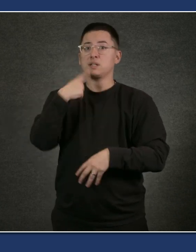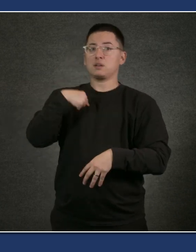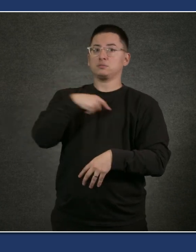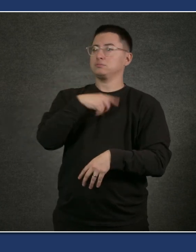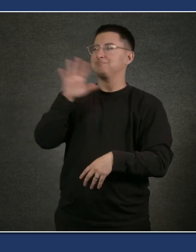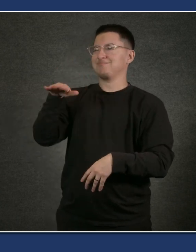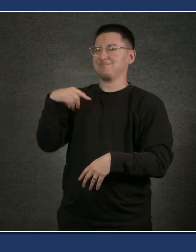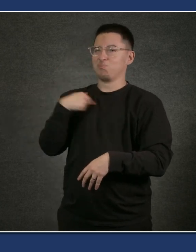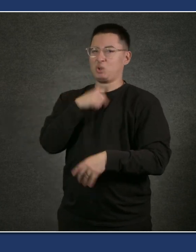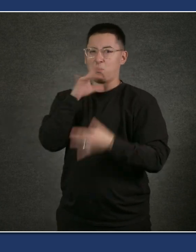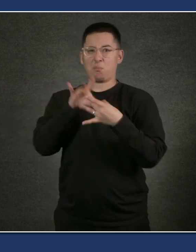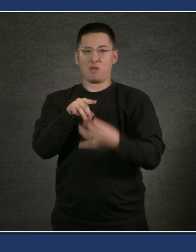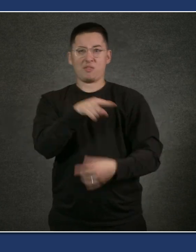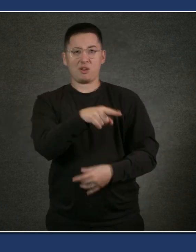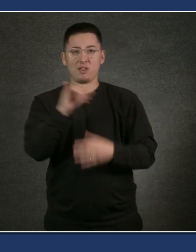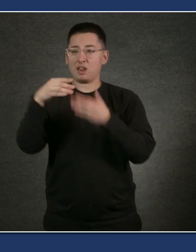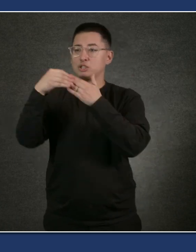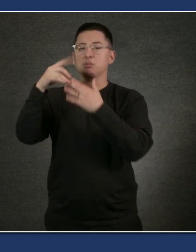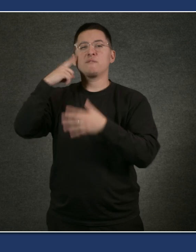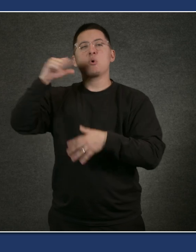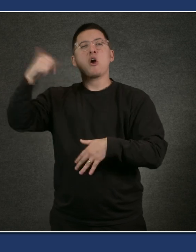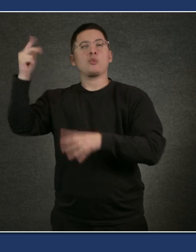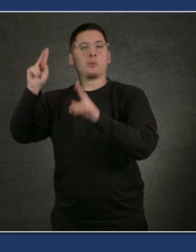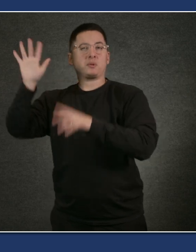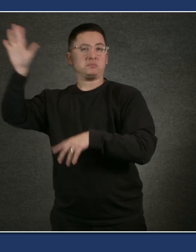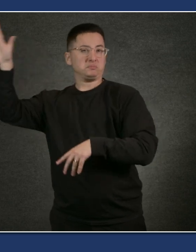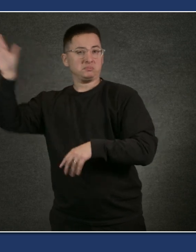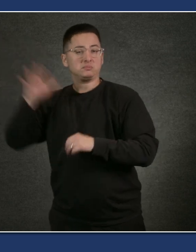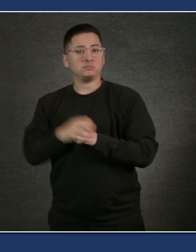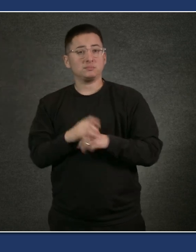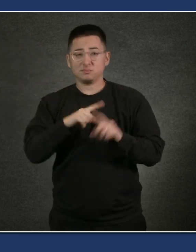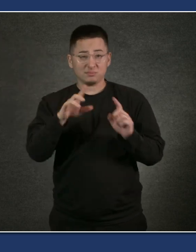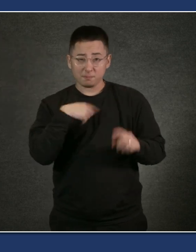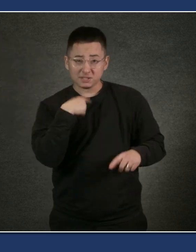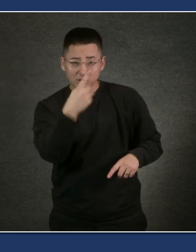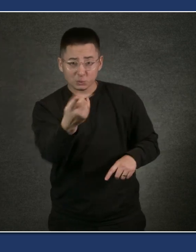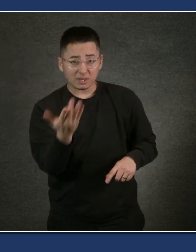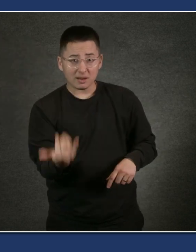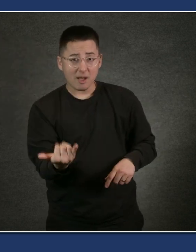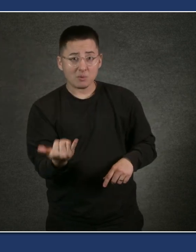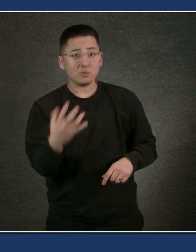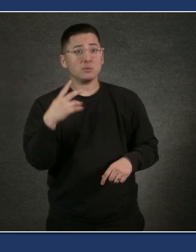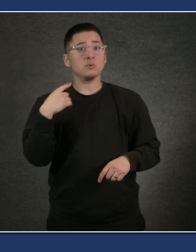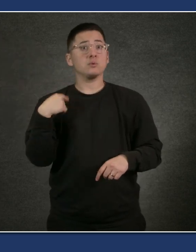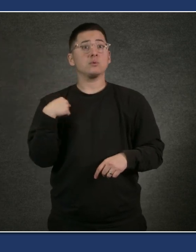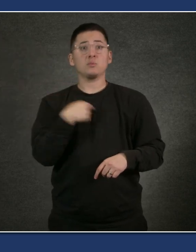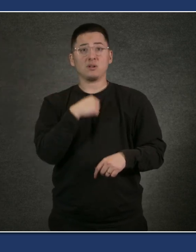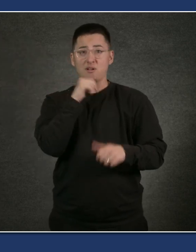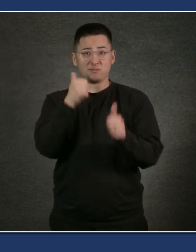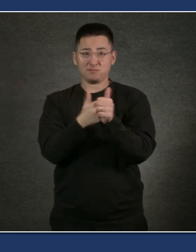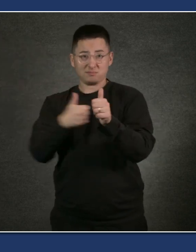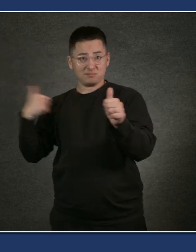But I'm here to tell you, we not only belong, we should lead. Not only is leadership from public servants